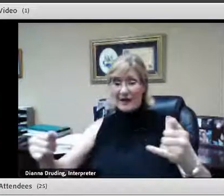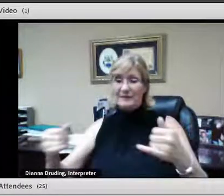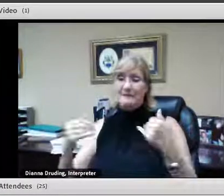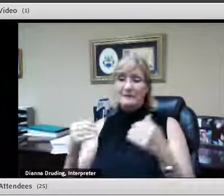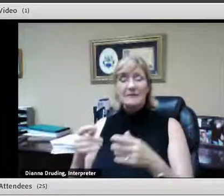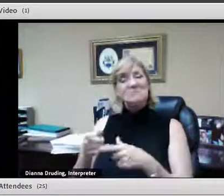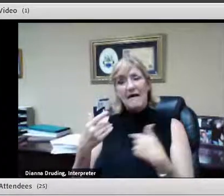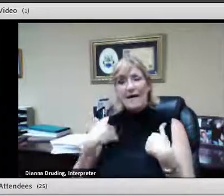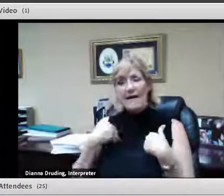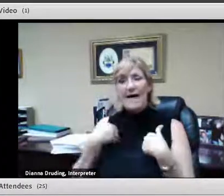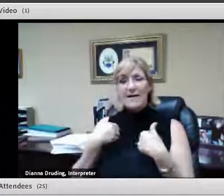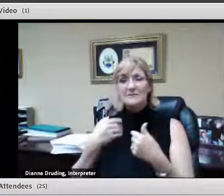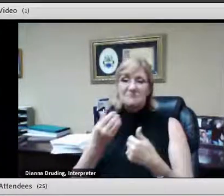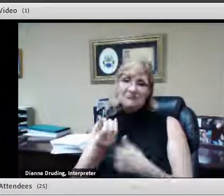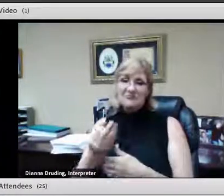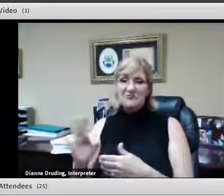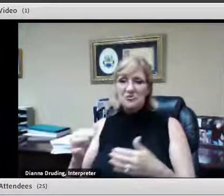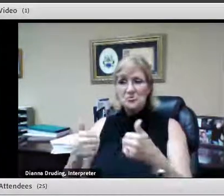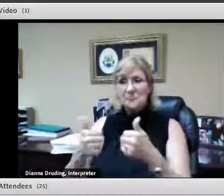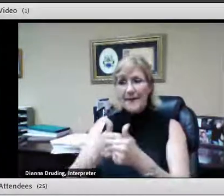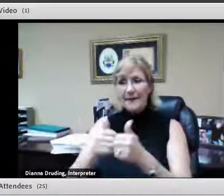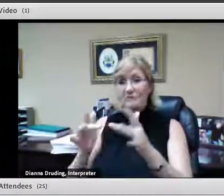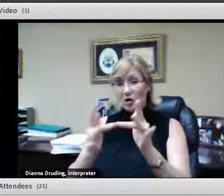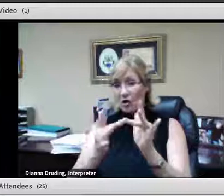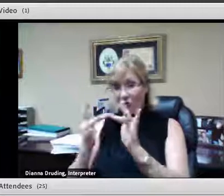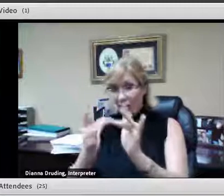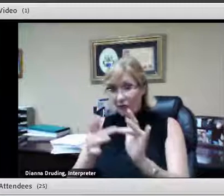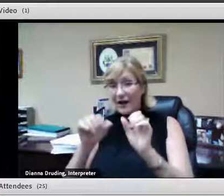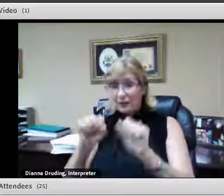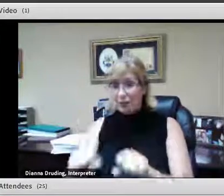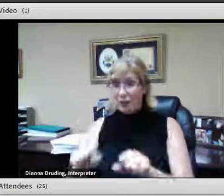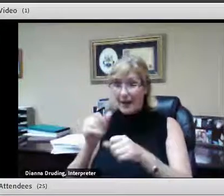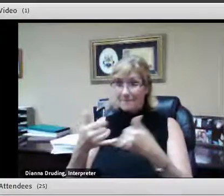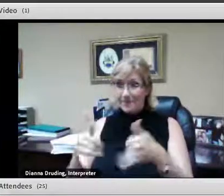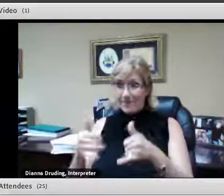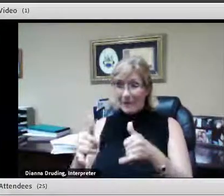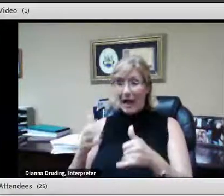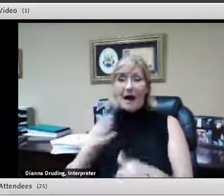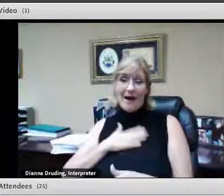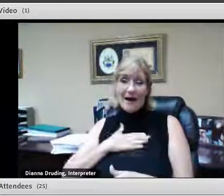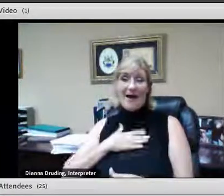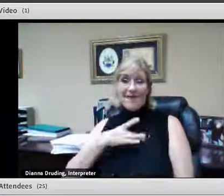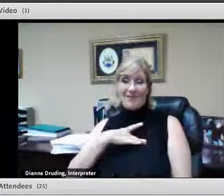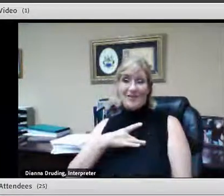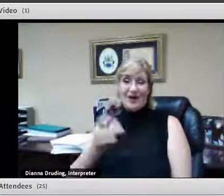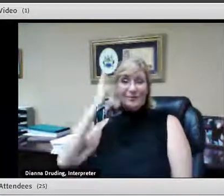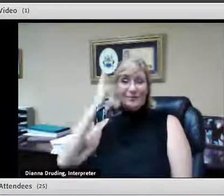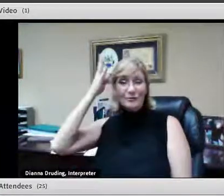There's games online that you can play, but as usual, I like to create my own games. So, we actually did all these around the time